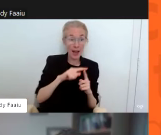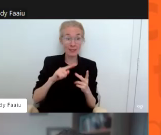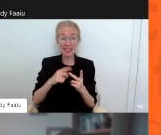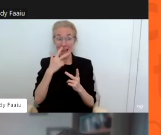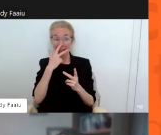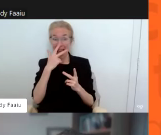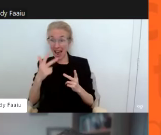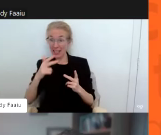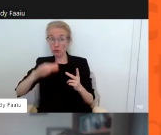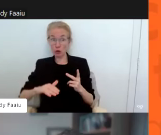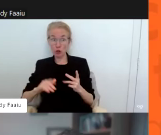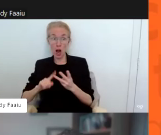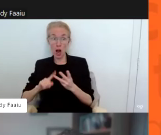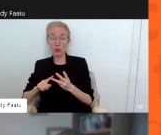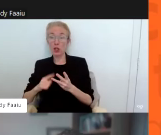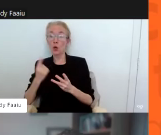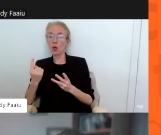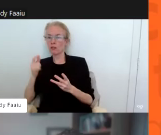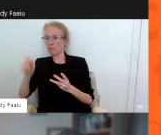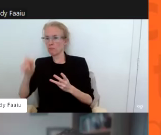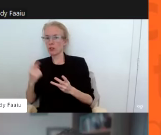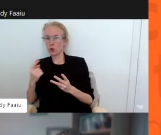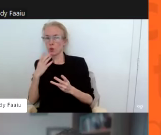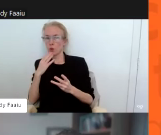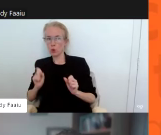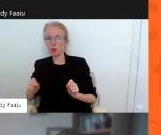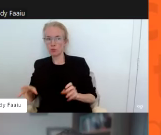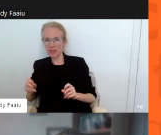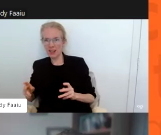I think neurodiversity is next on the shopping list. And with